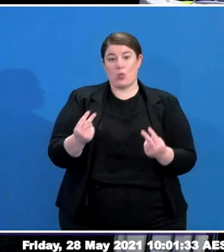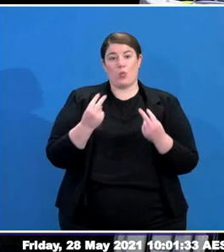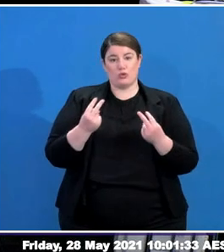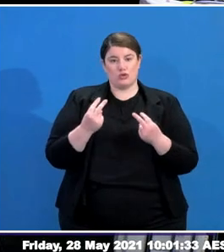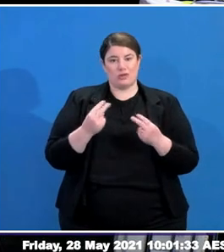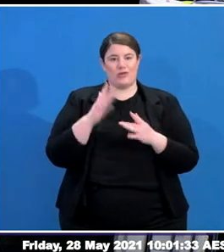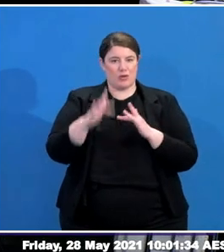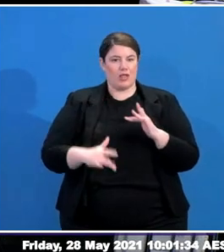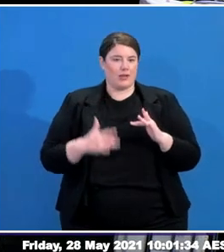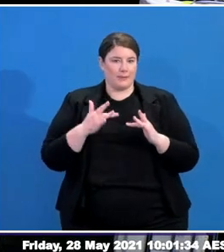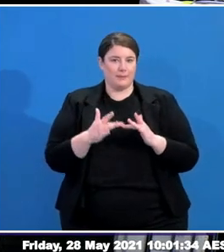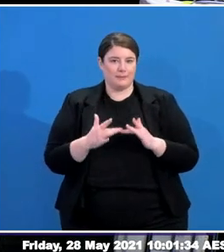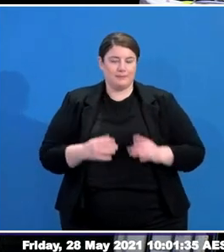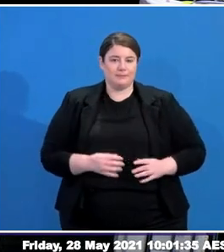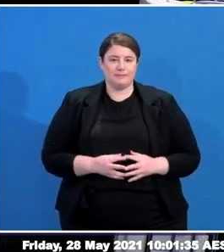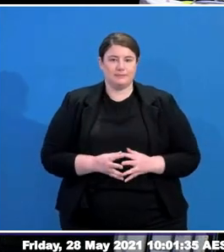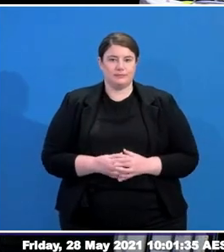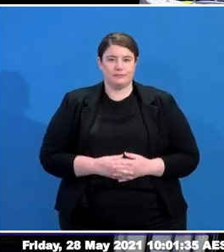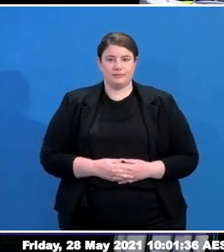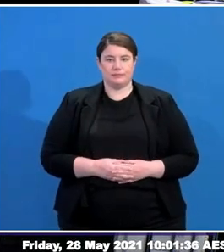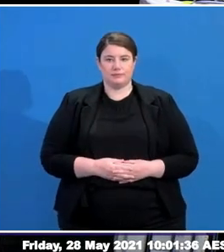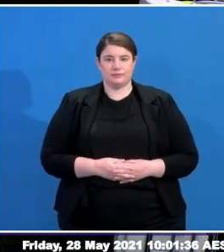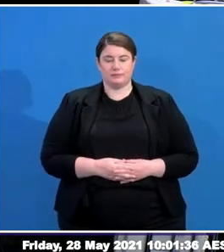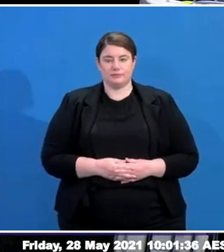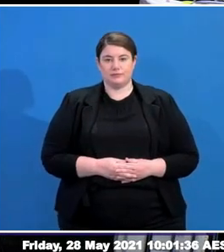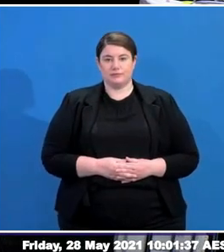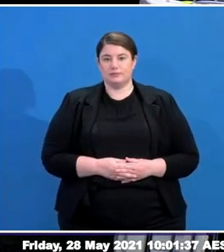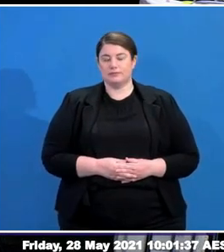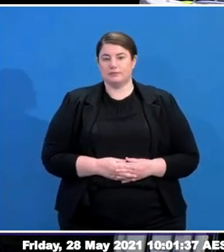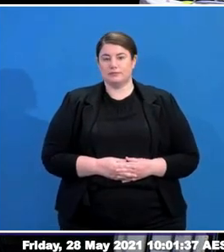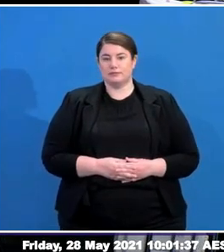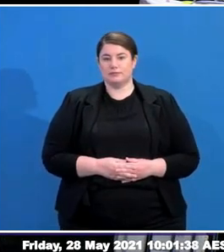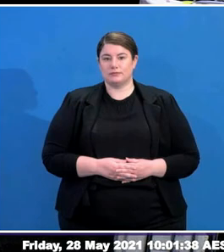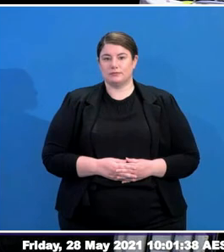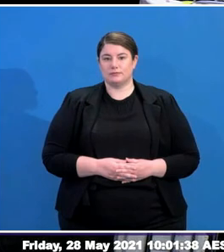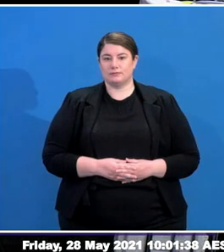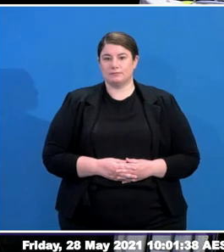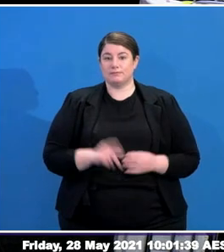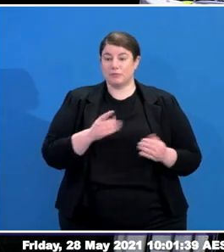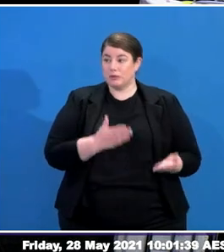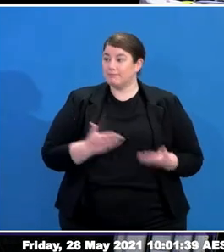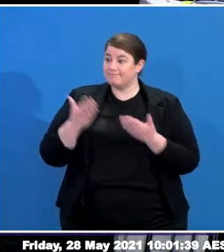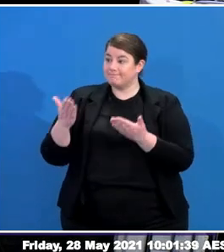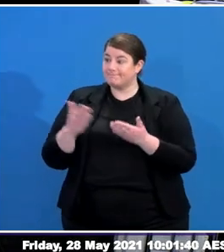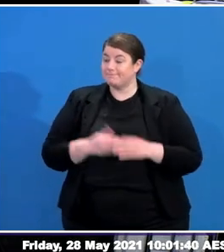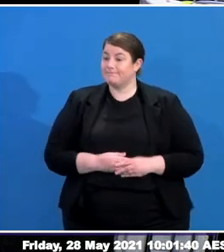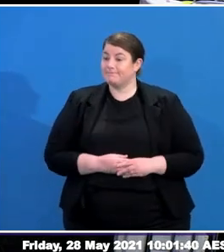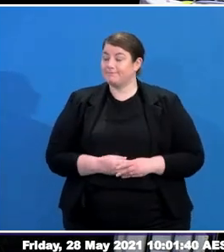those who may be following the proceedings on the live stream. Ms Eastman. Thank you, Commissioners.